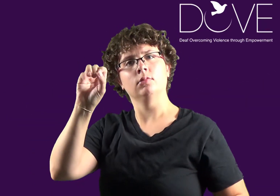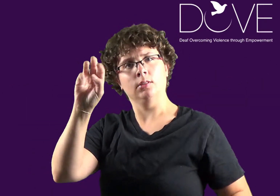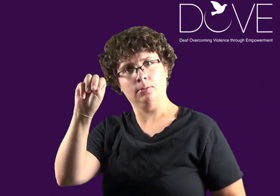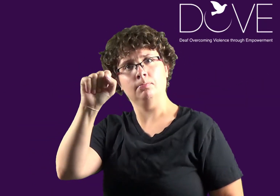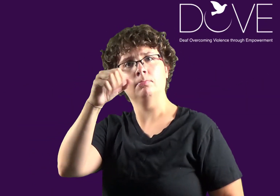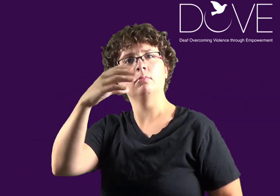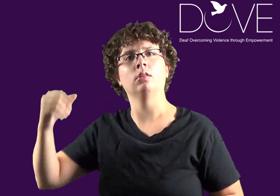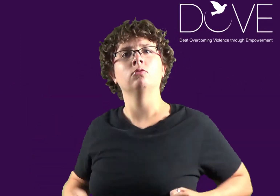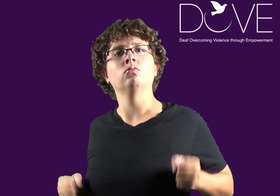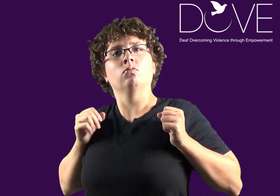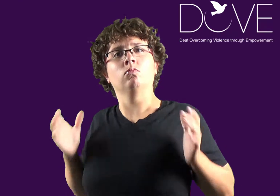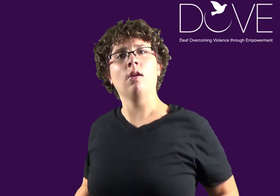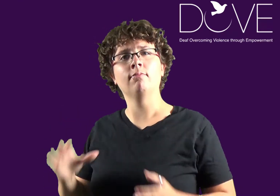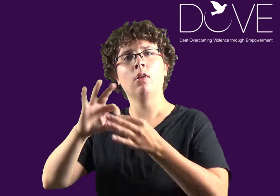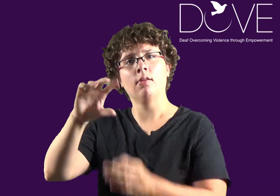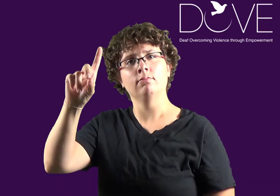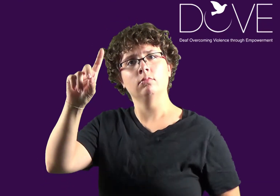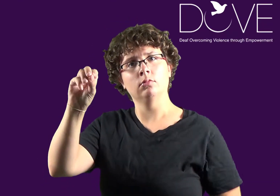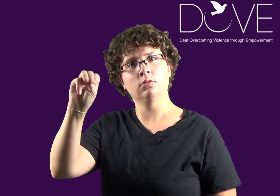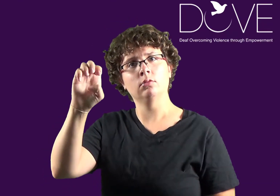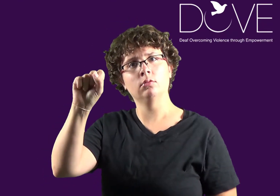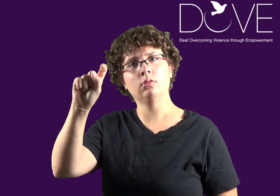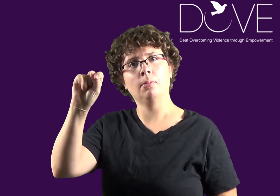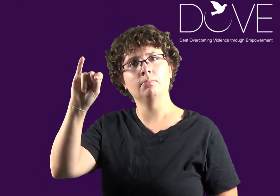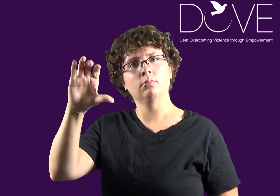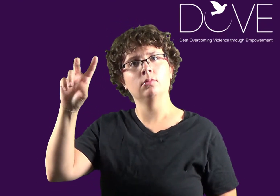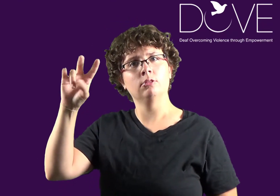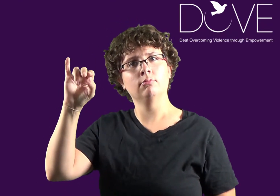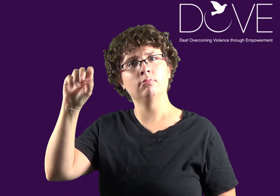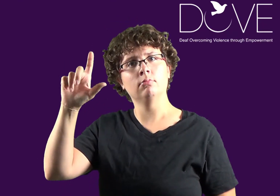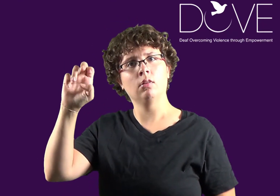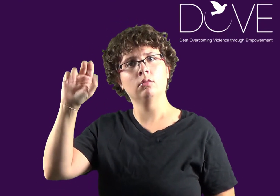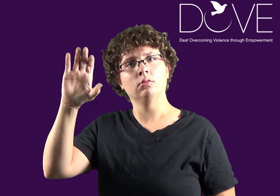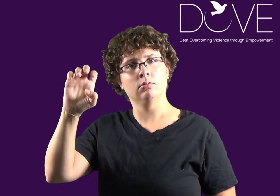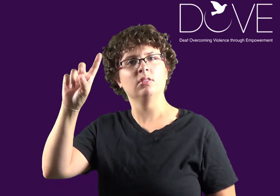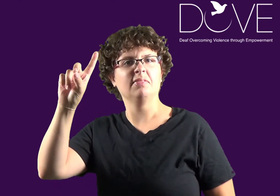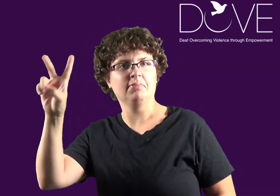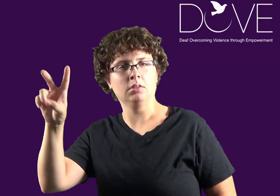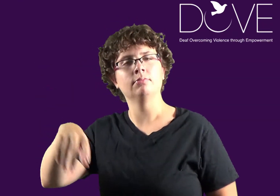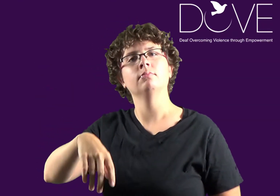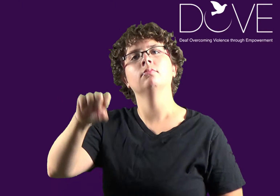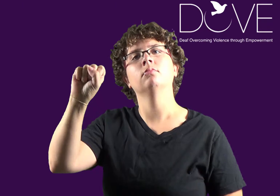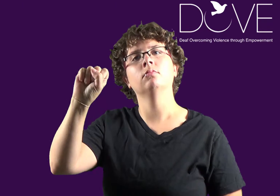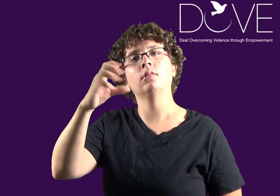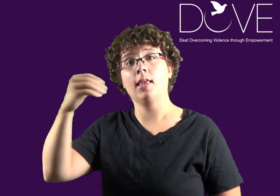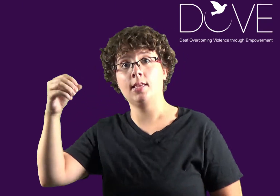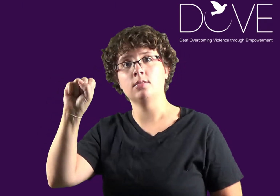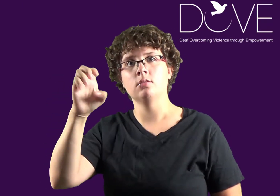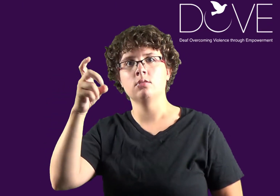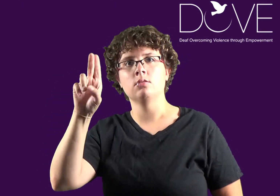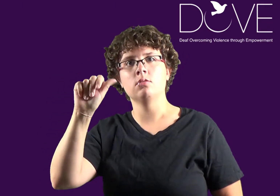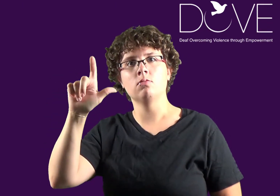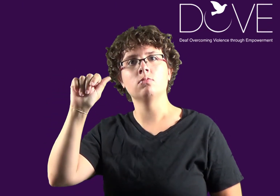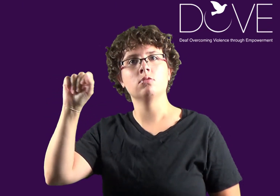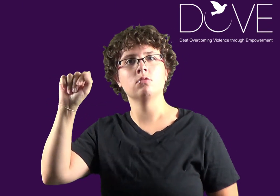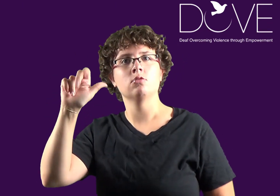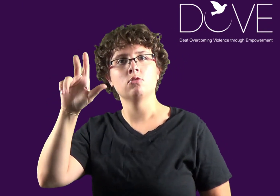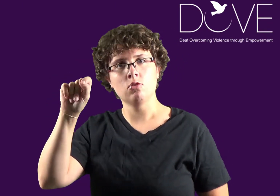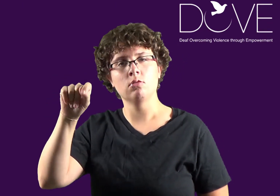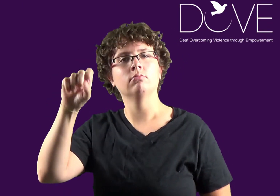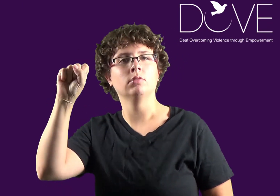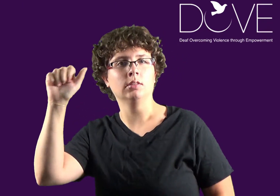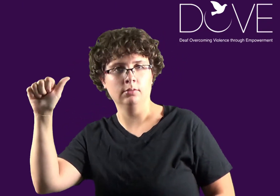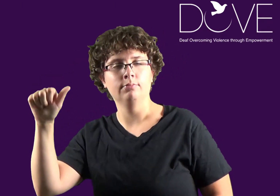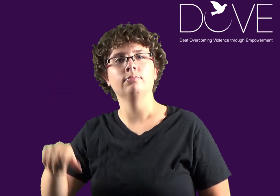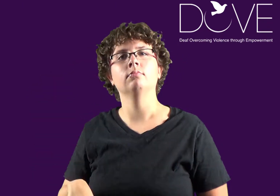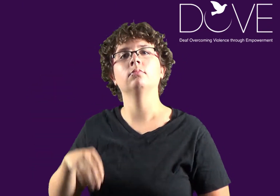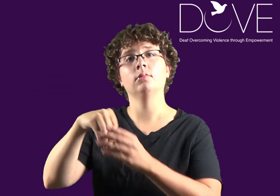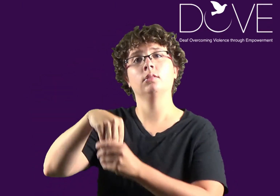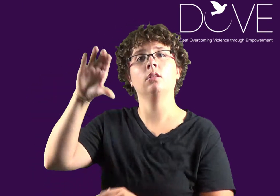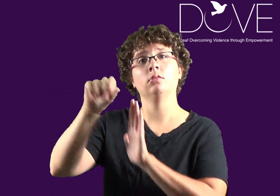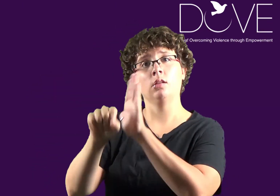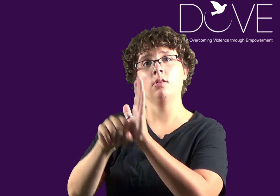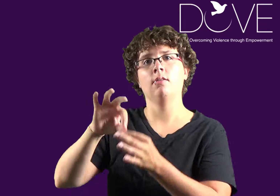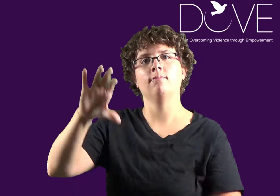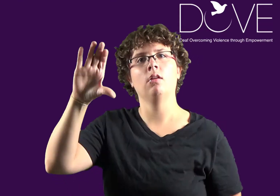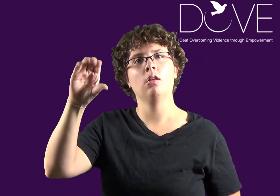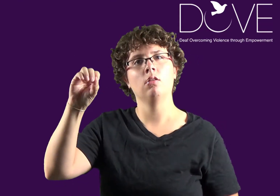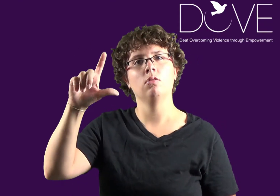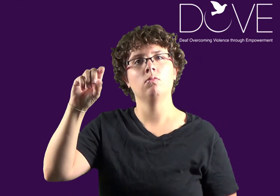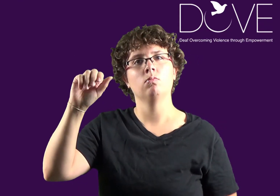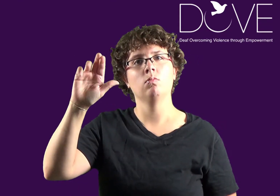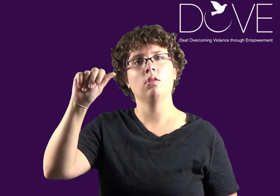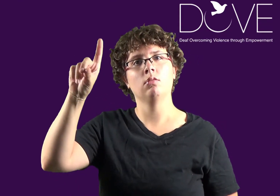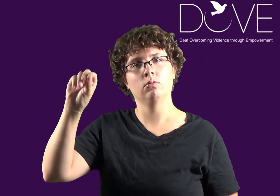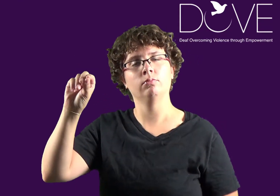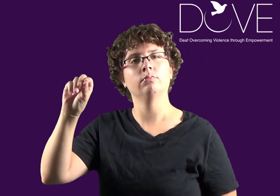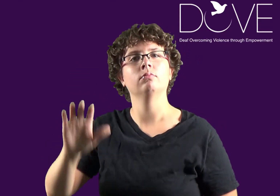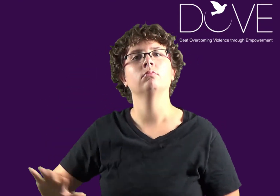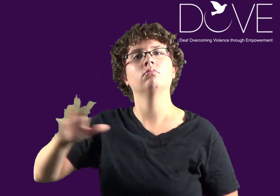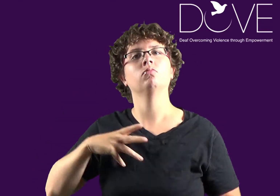victims and survivors of domestic violence and sexual assault in the state of Colorado.